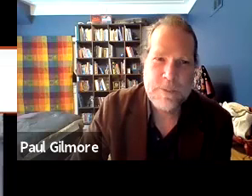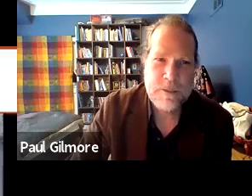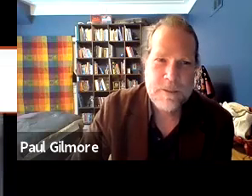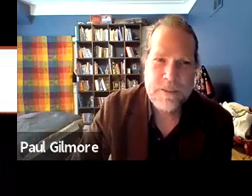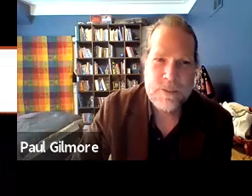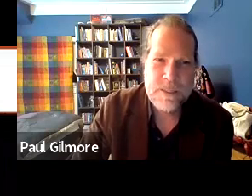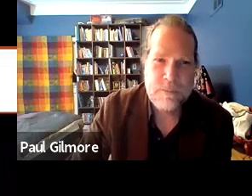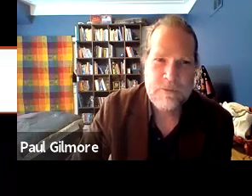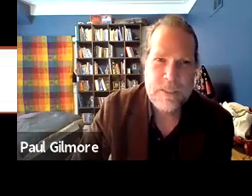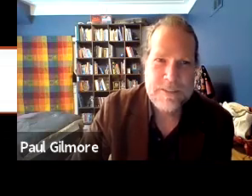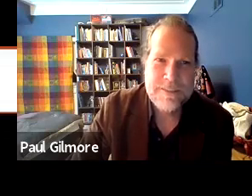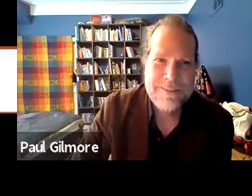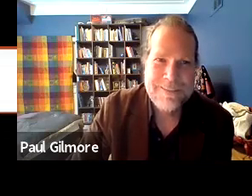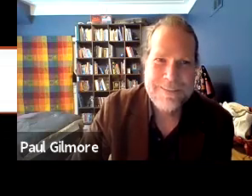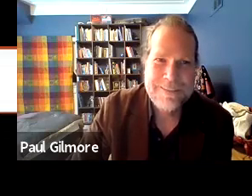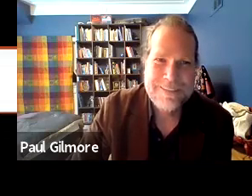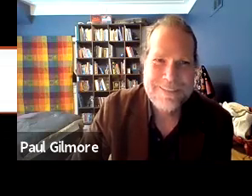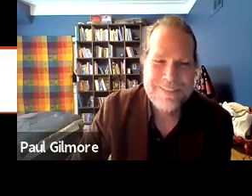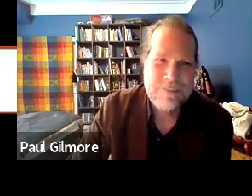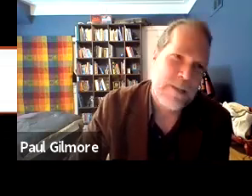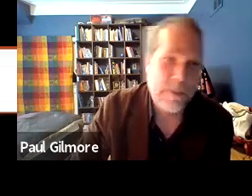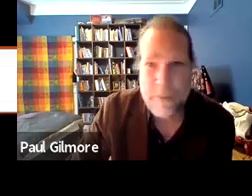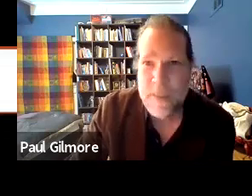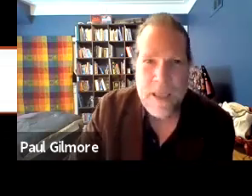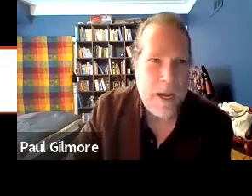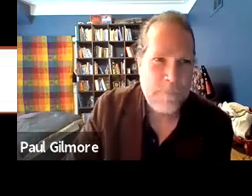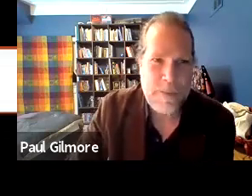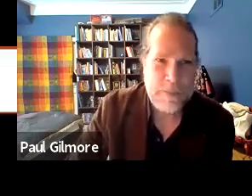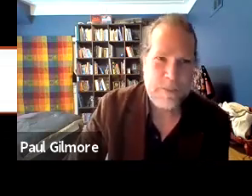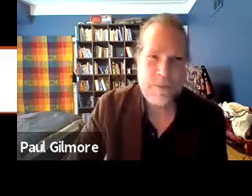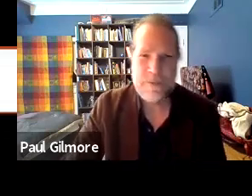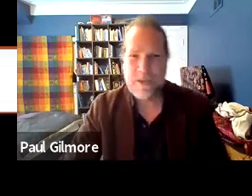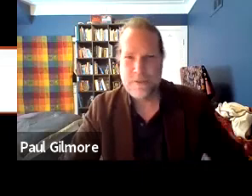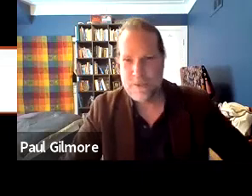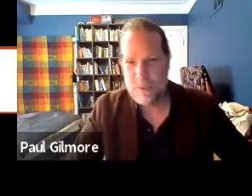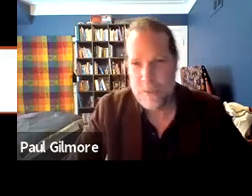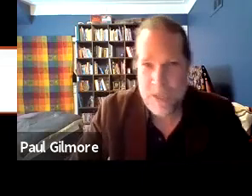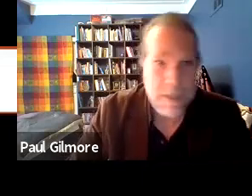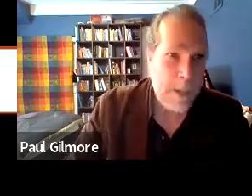was a interesting movie. Well, anyway, maybe some other day, I'll talk to you about that.